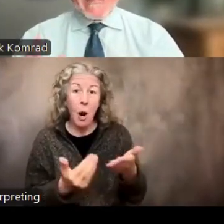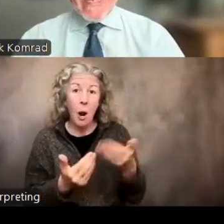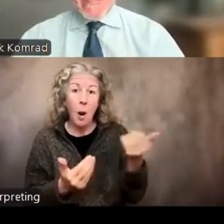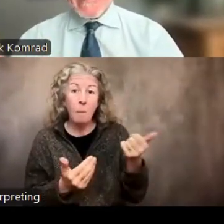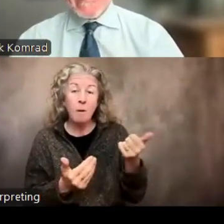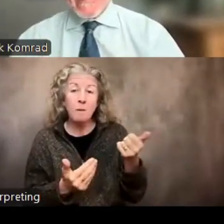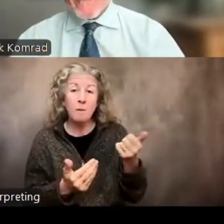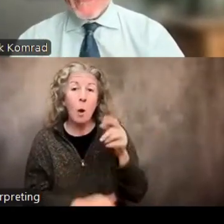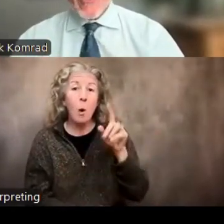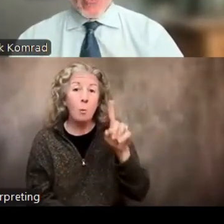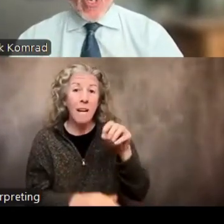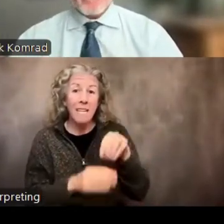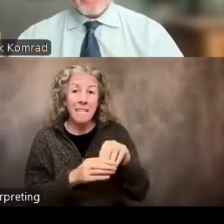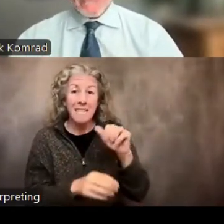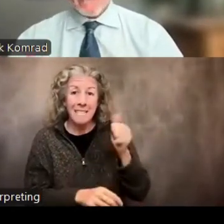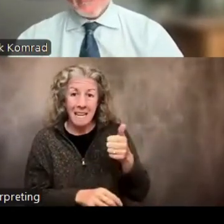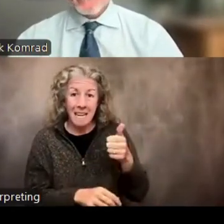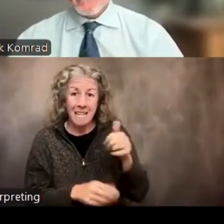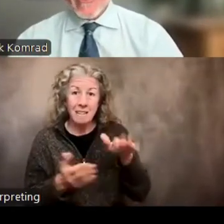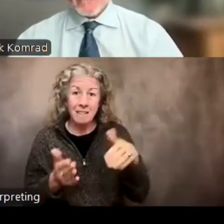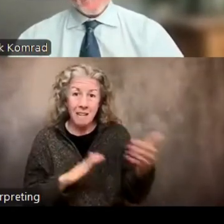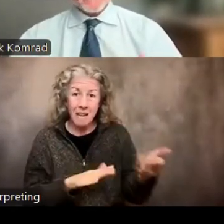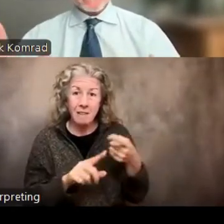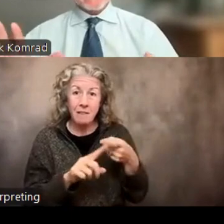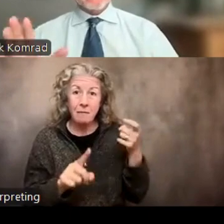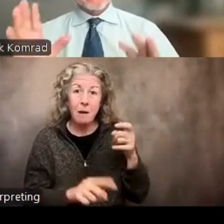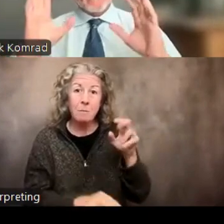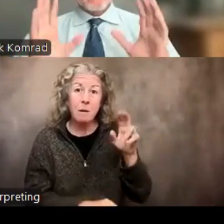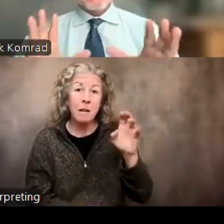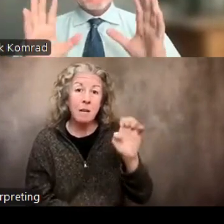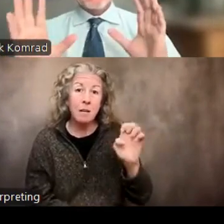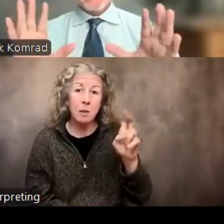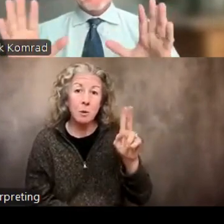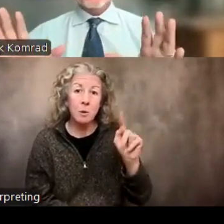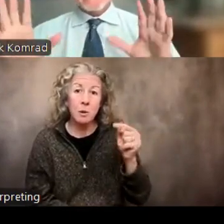10 deaths are by euthanasia. Think about that. One in every